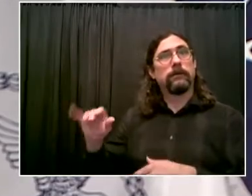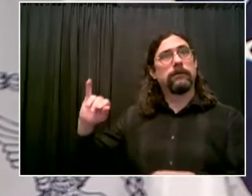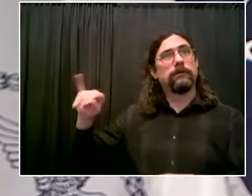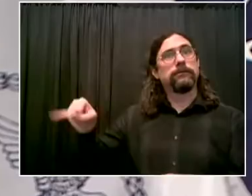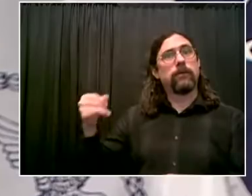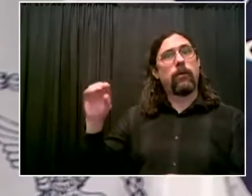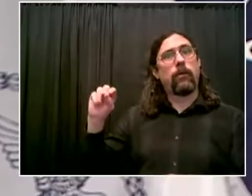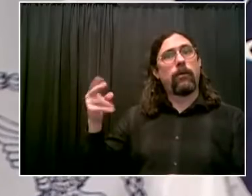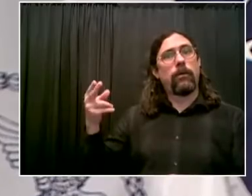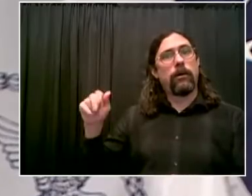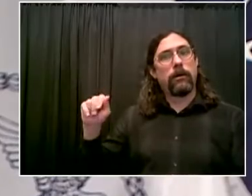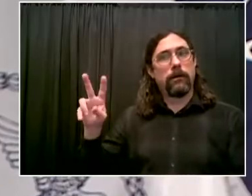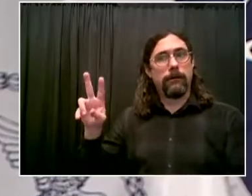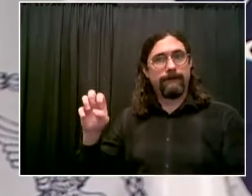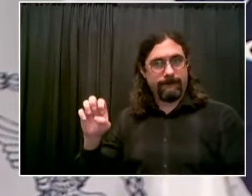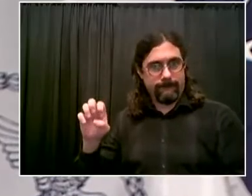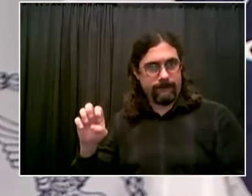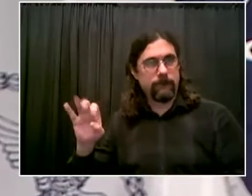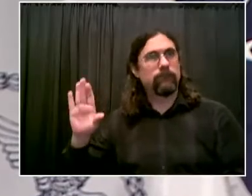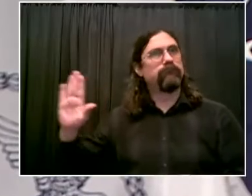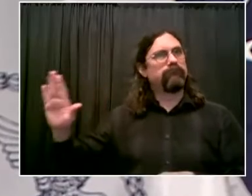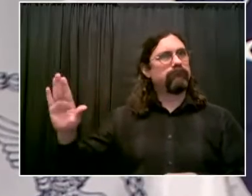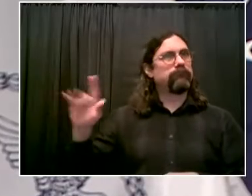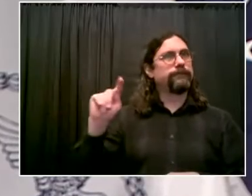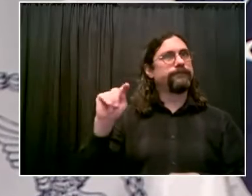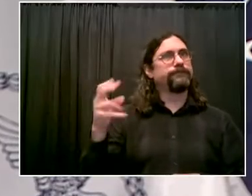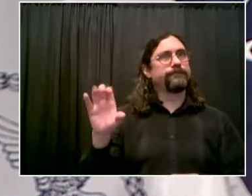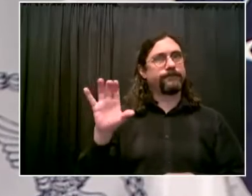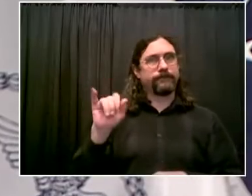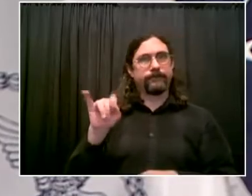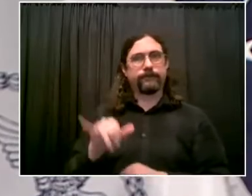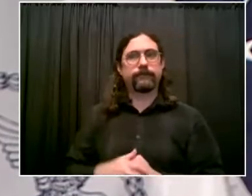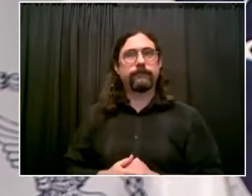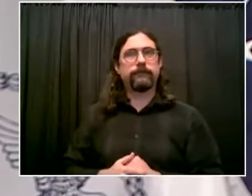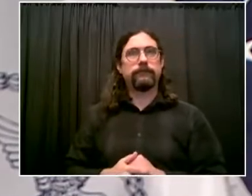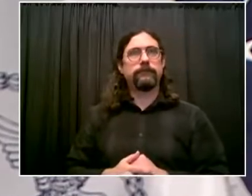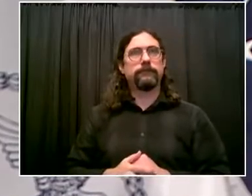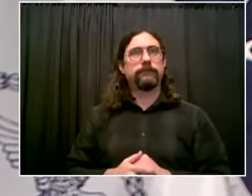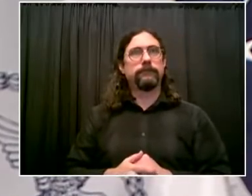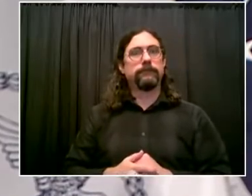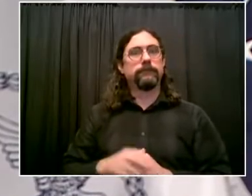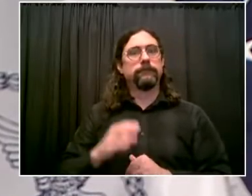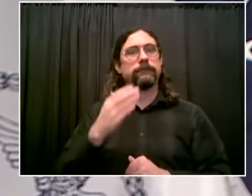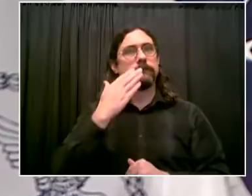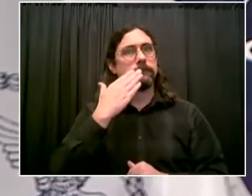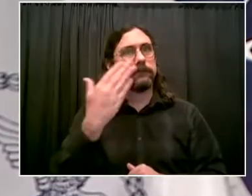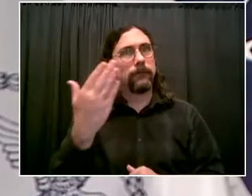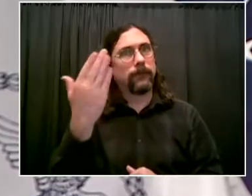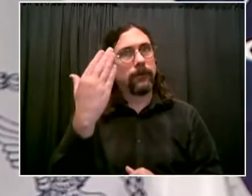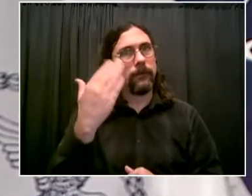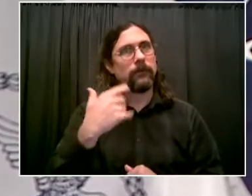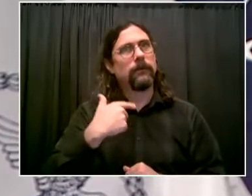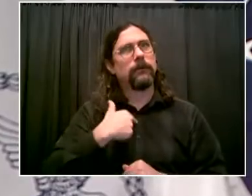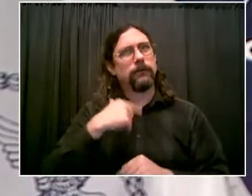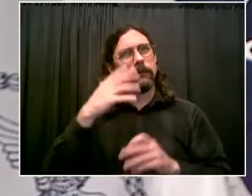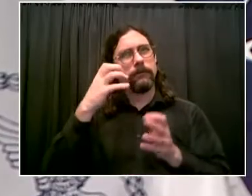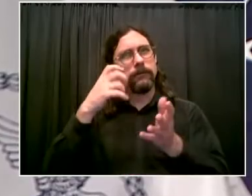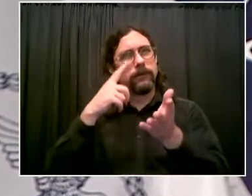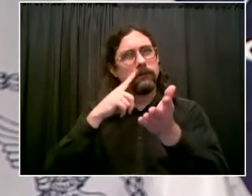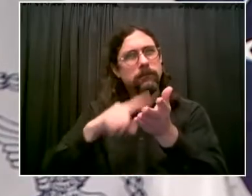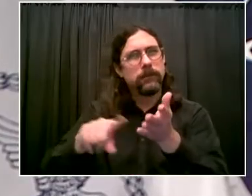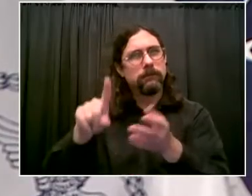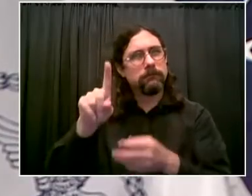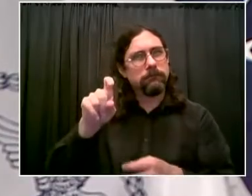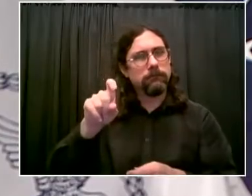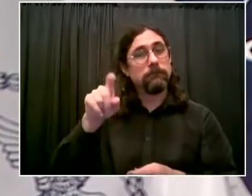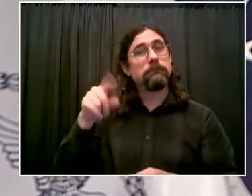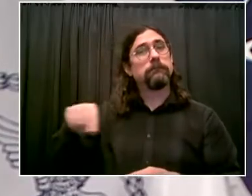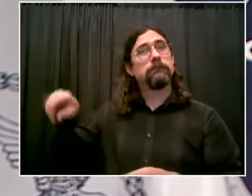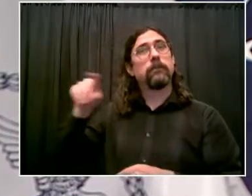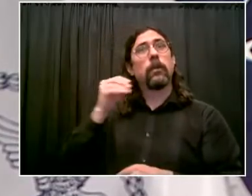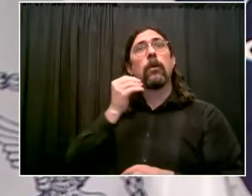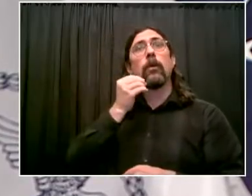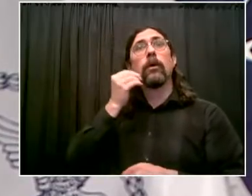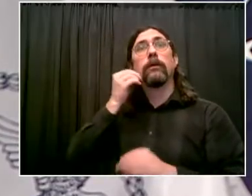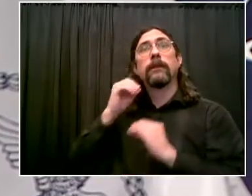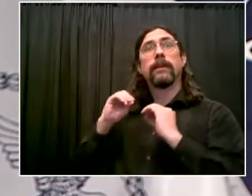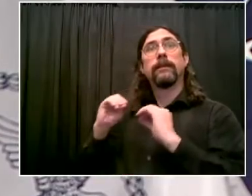KEEP DOING IT.